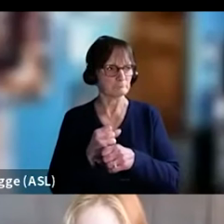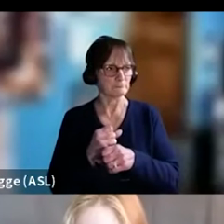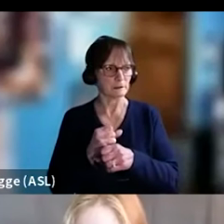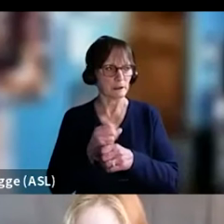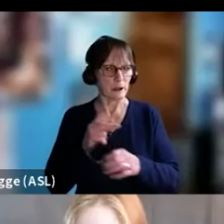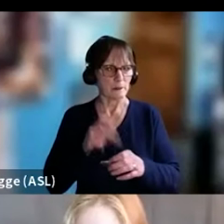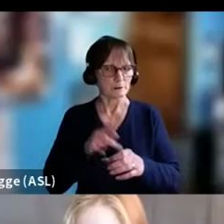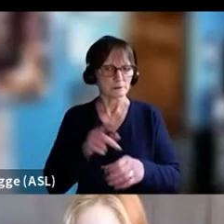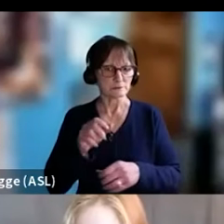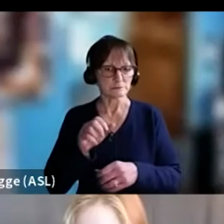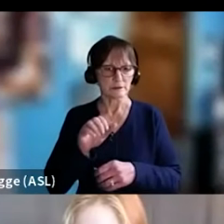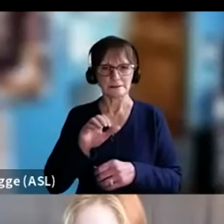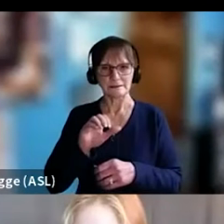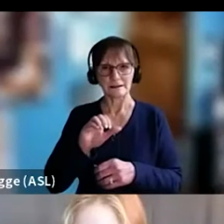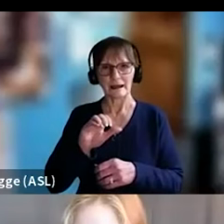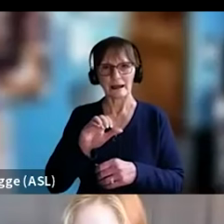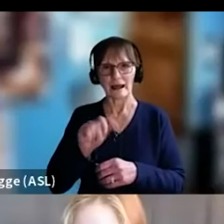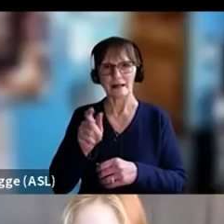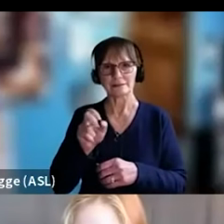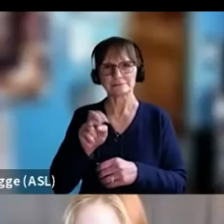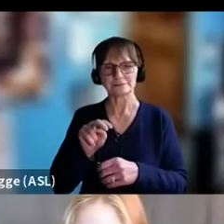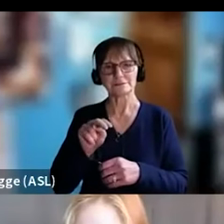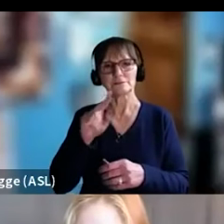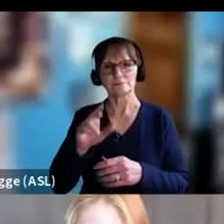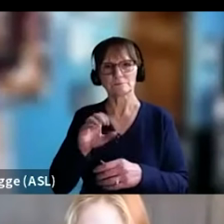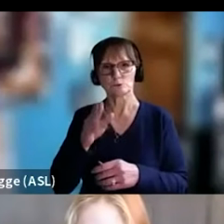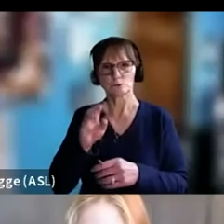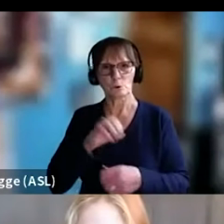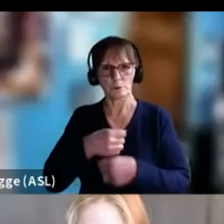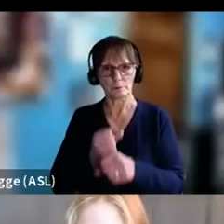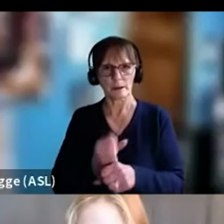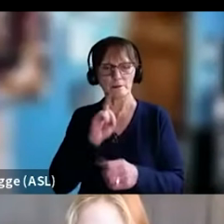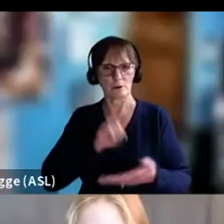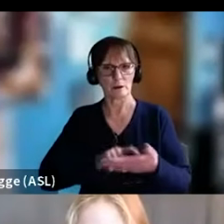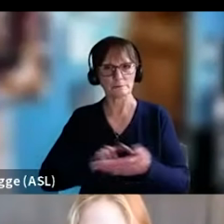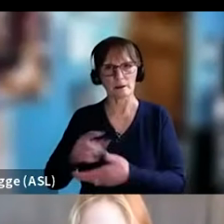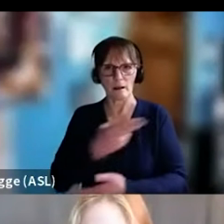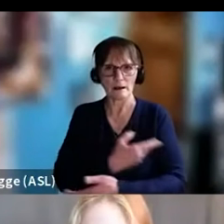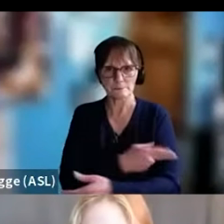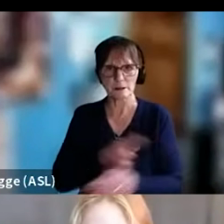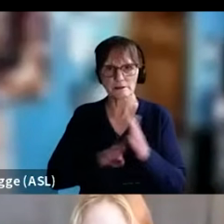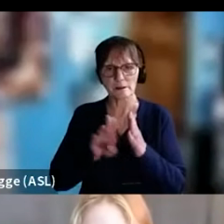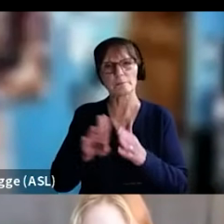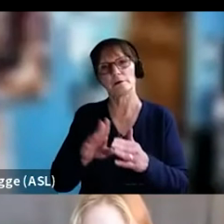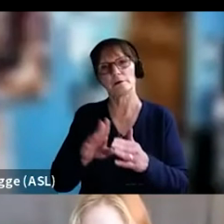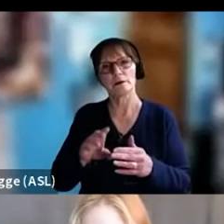Alison Cole made a comment that's a good one that we see examples of hospitals developing these medical respite programs